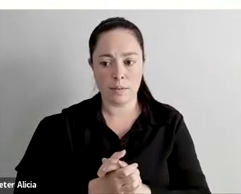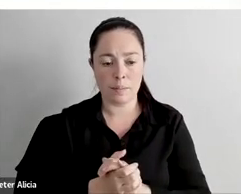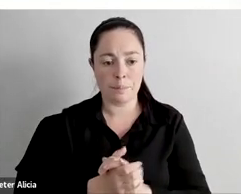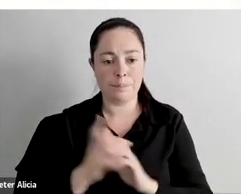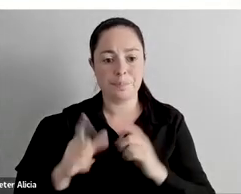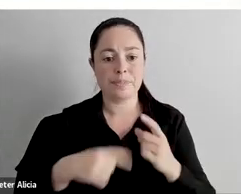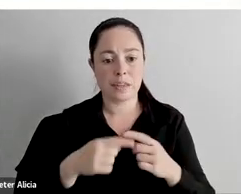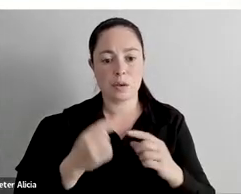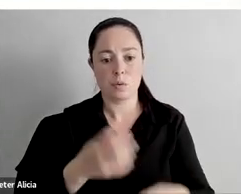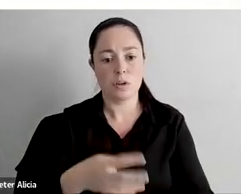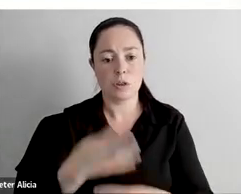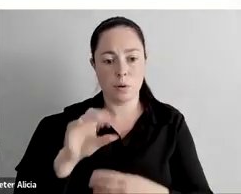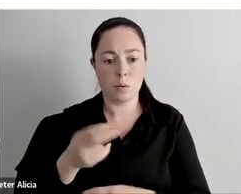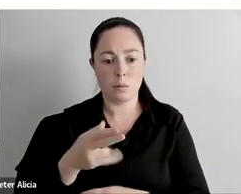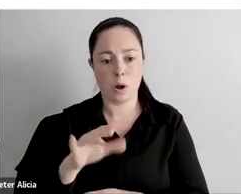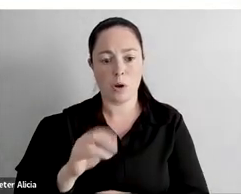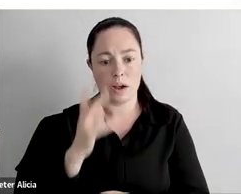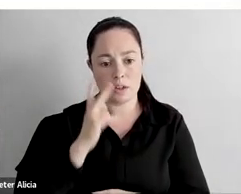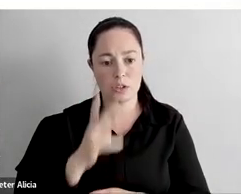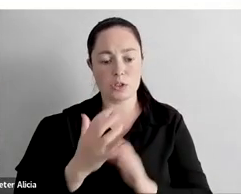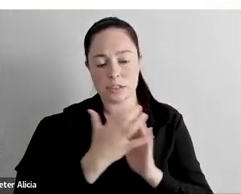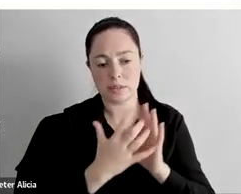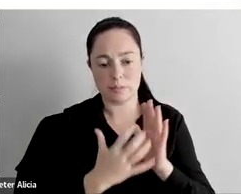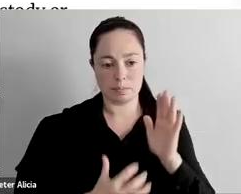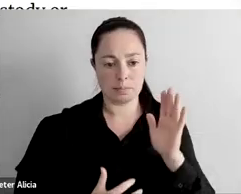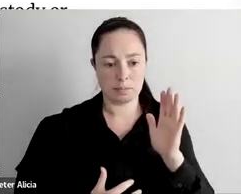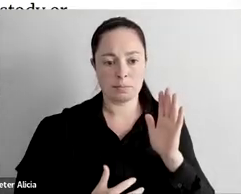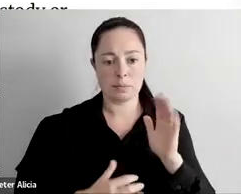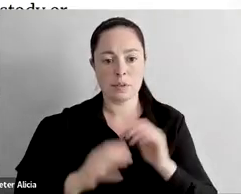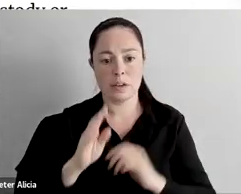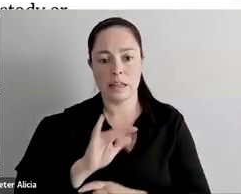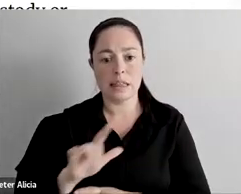that, you'll get the text of the bill in Ohio, which